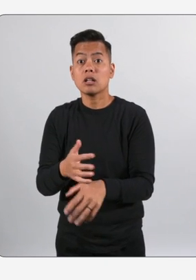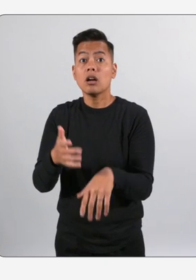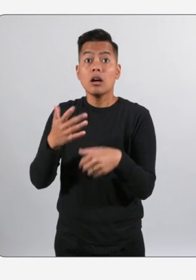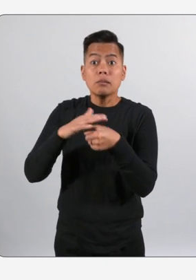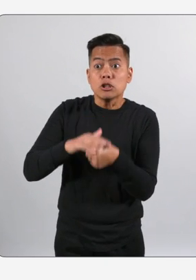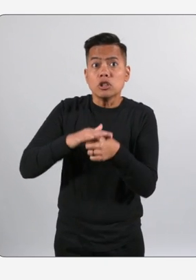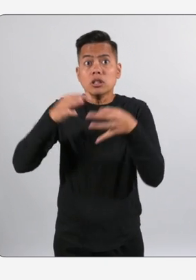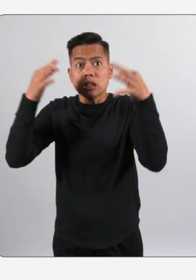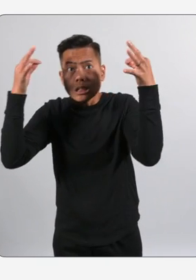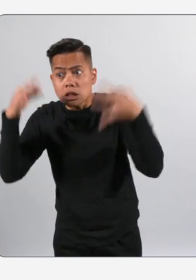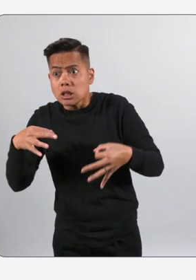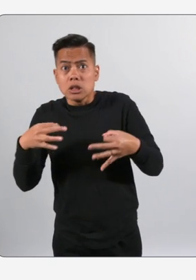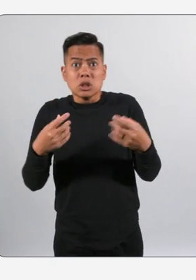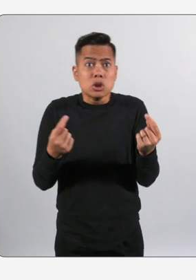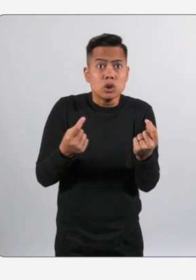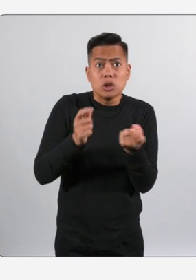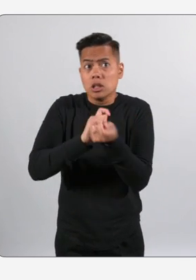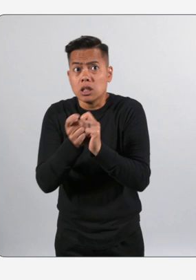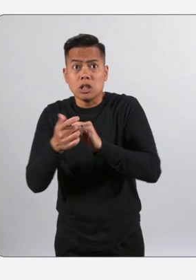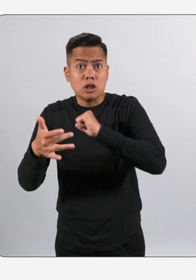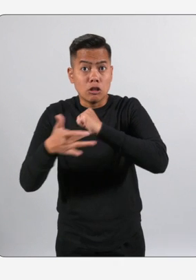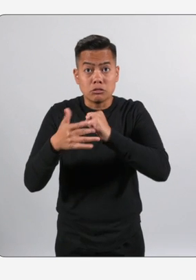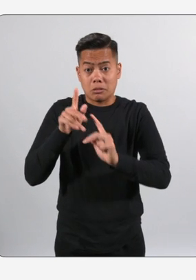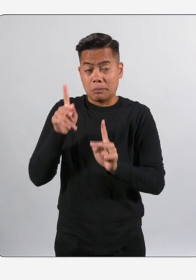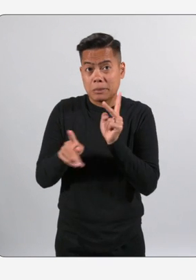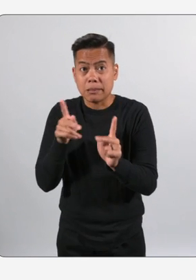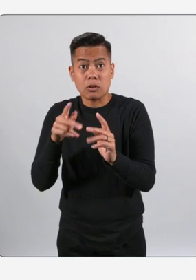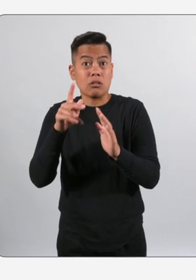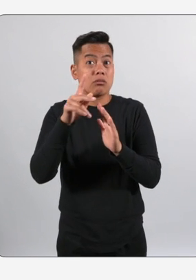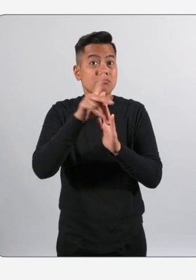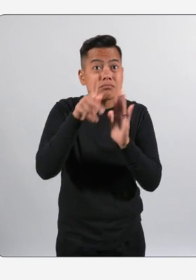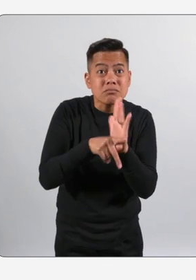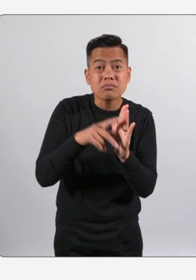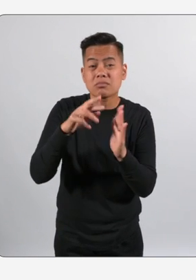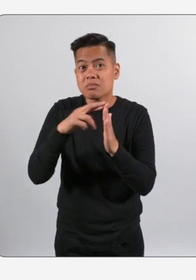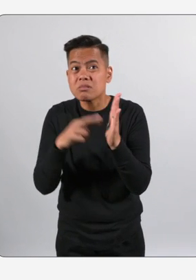evolves, people and regulators have higher expectations than ever for privacy.